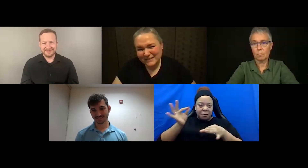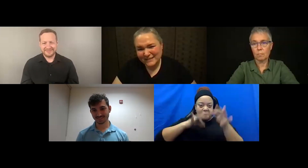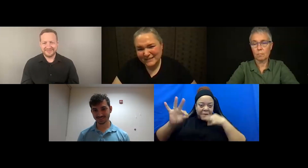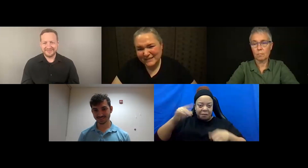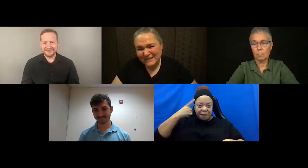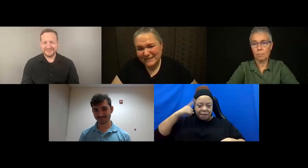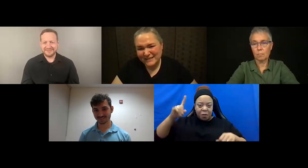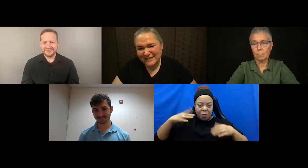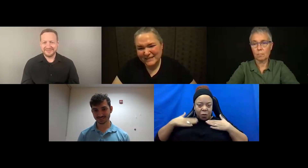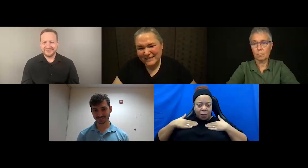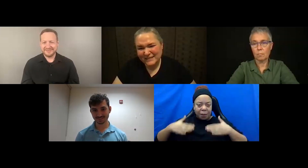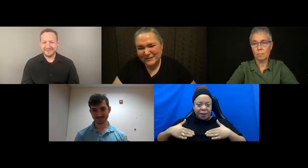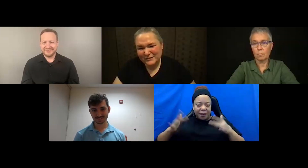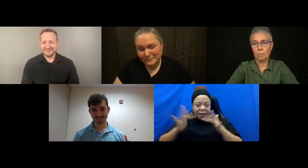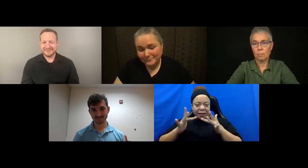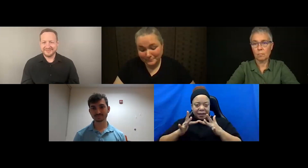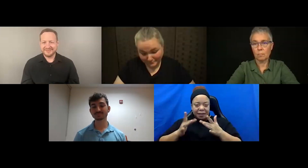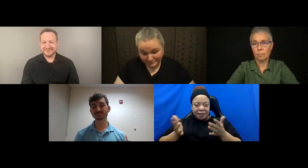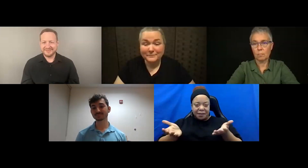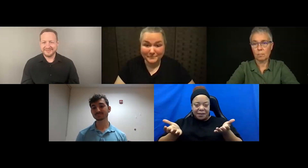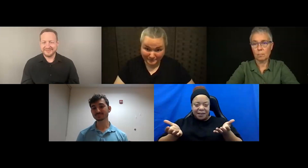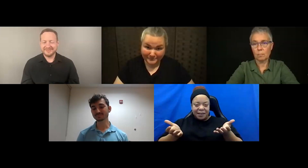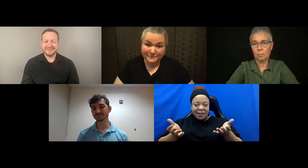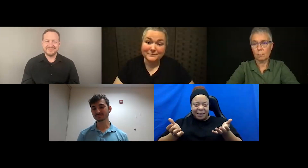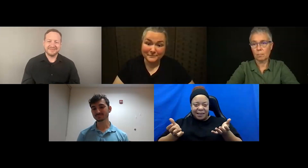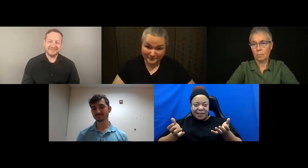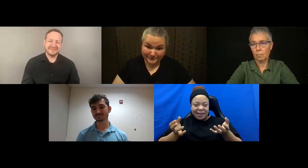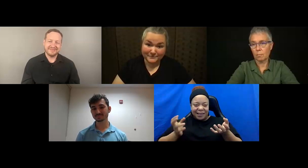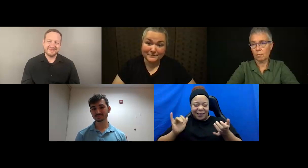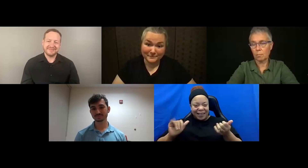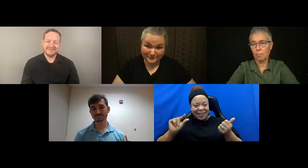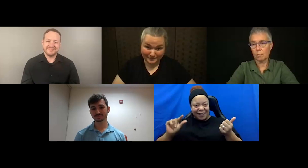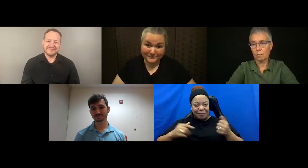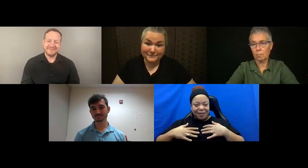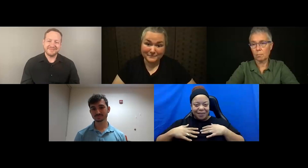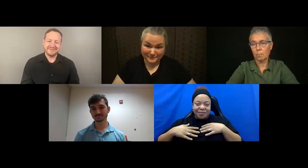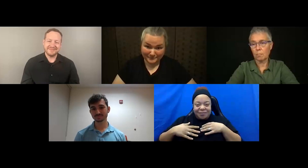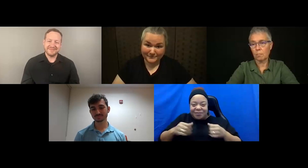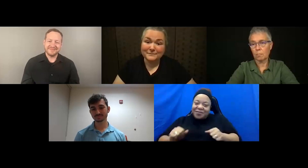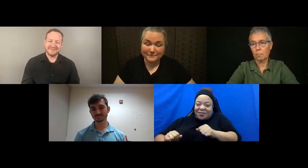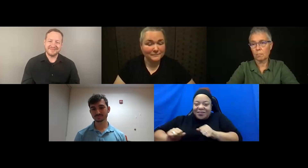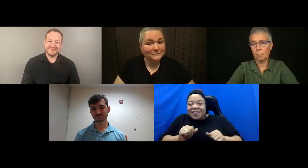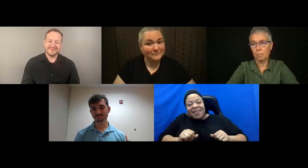the AI becoming a substitute for a human, replacing human contact?